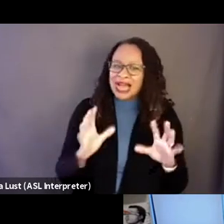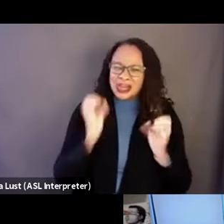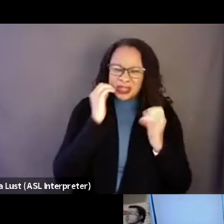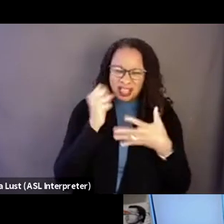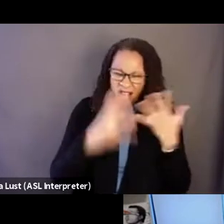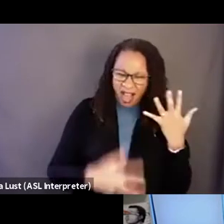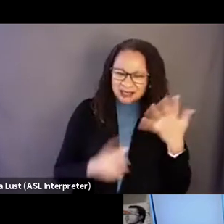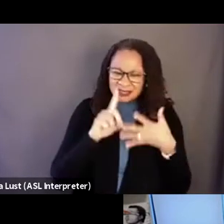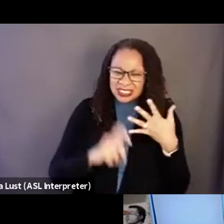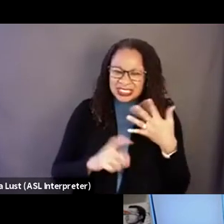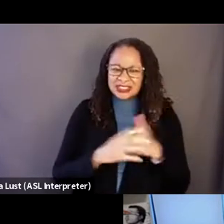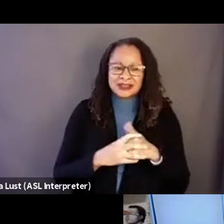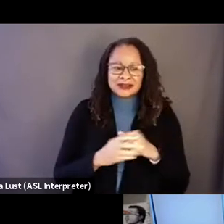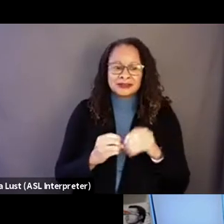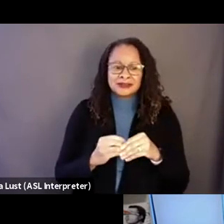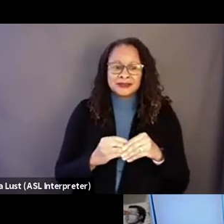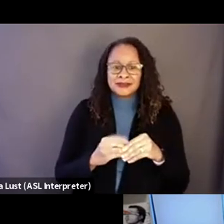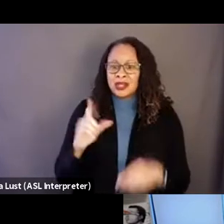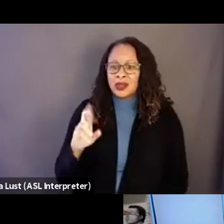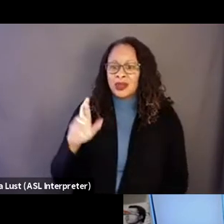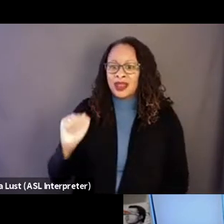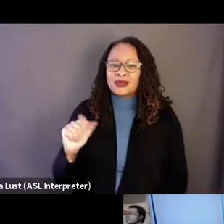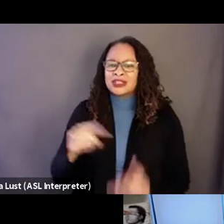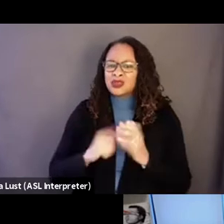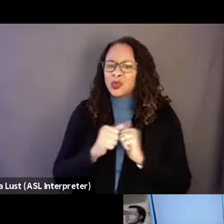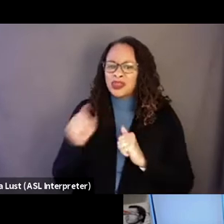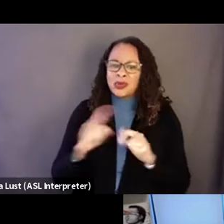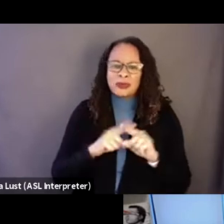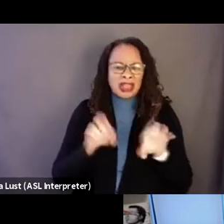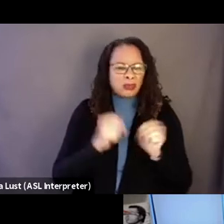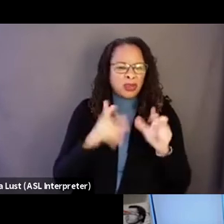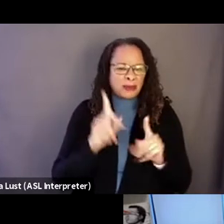And Loira we can start with you. Yeah.